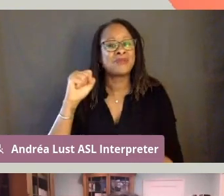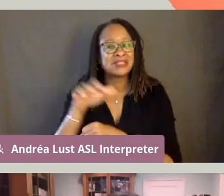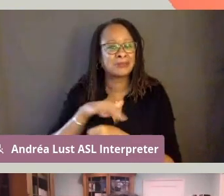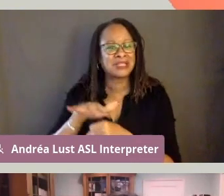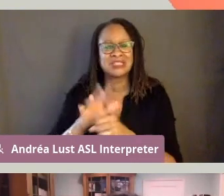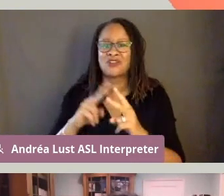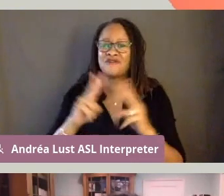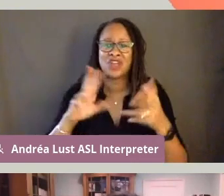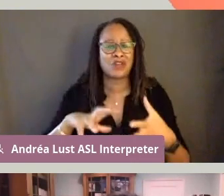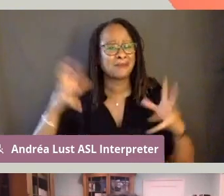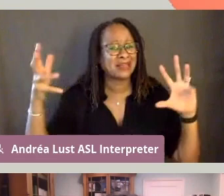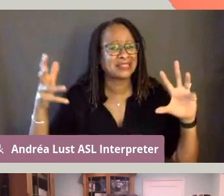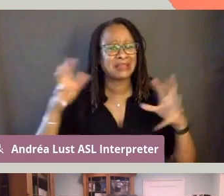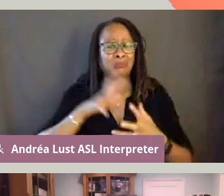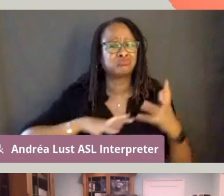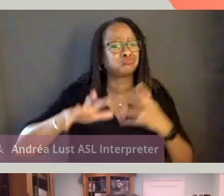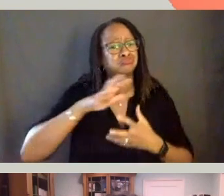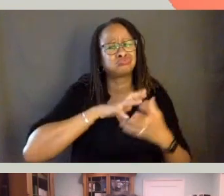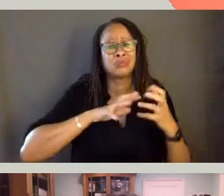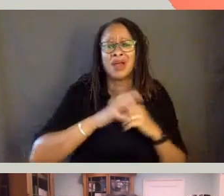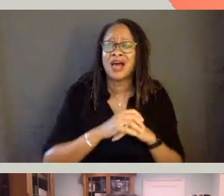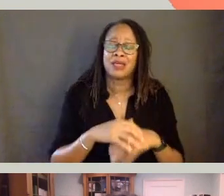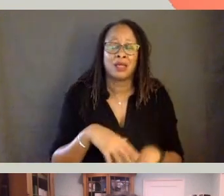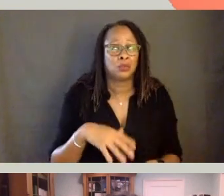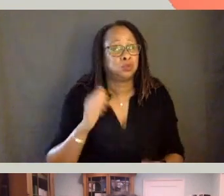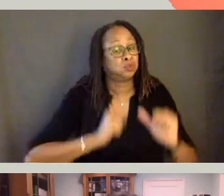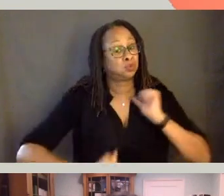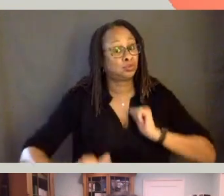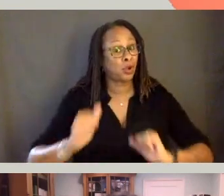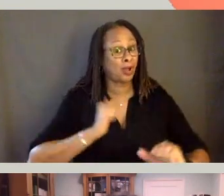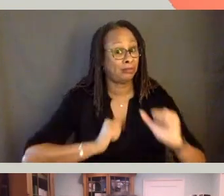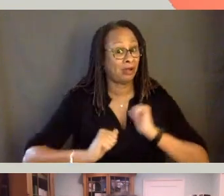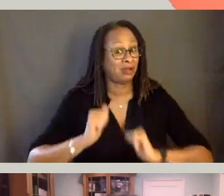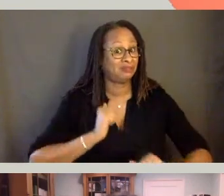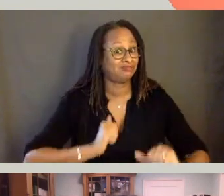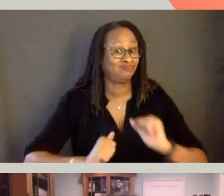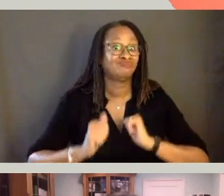like there's drama, and like folks can be territorial,